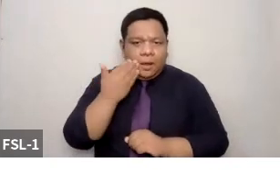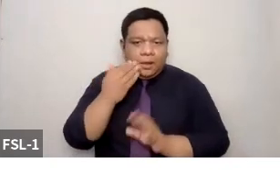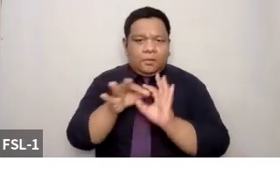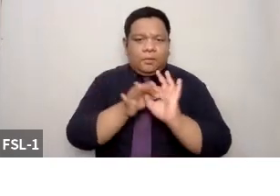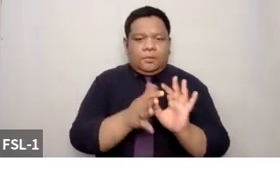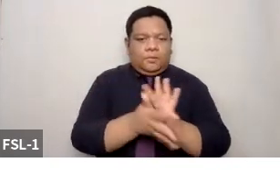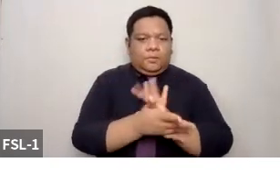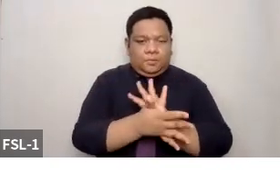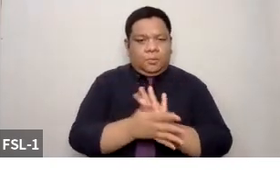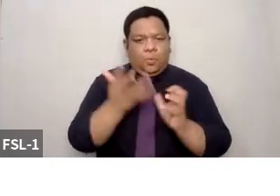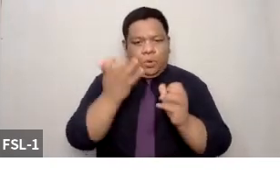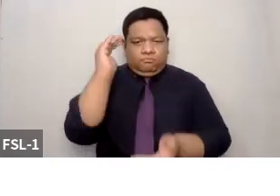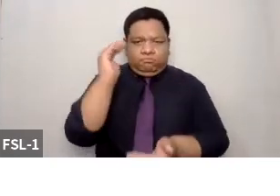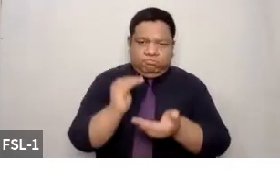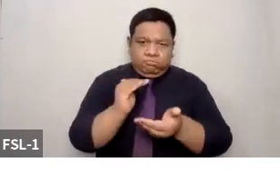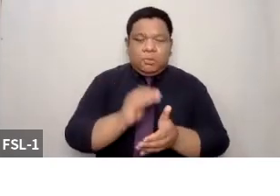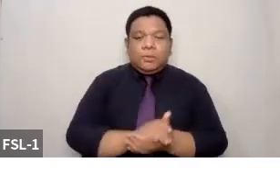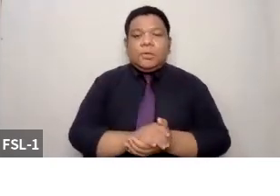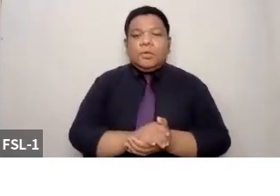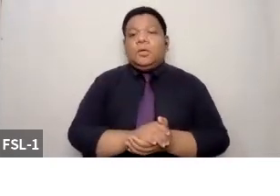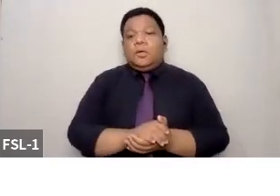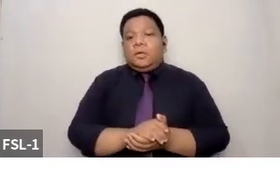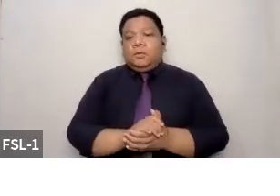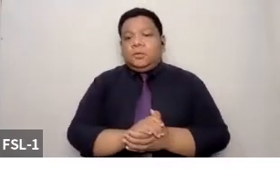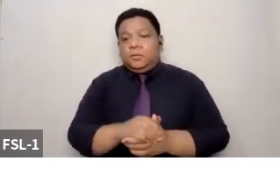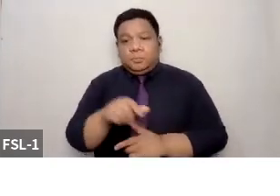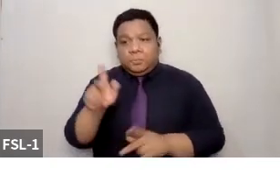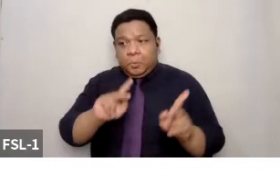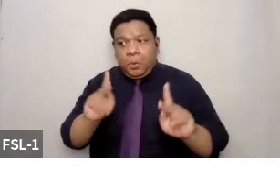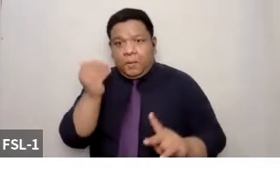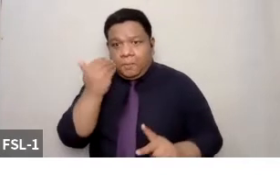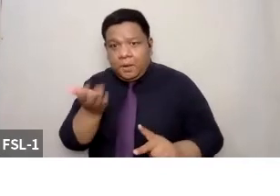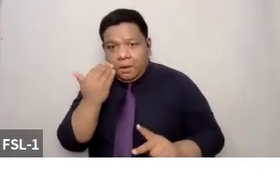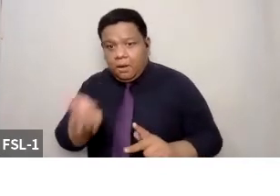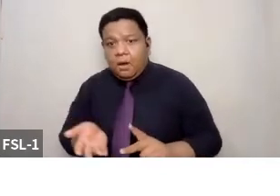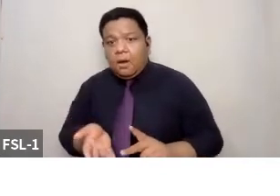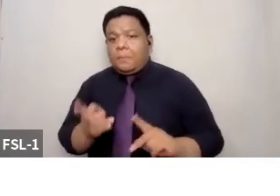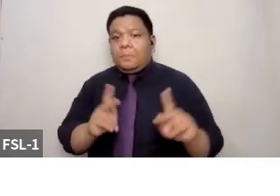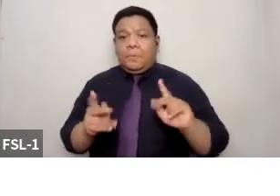So we hope to lessen the ones dying or having severe cases.